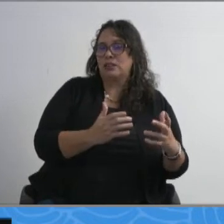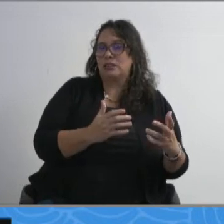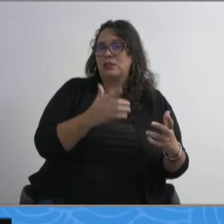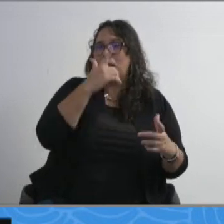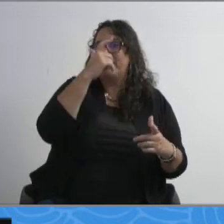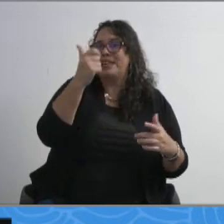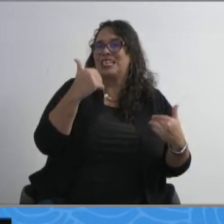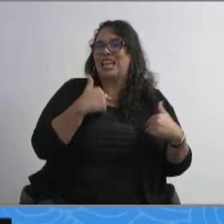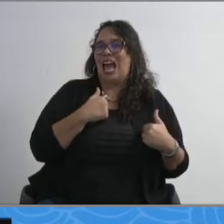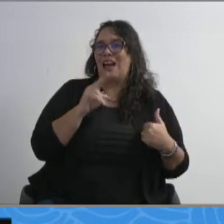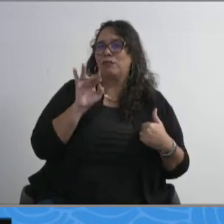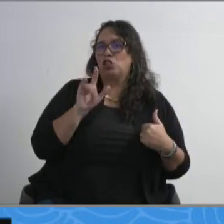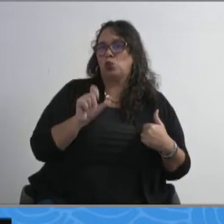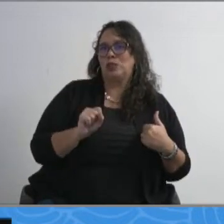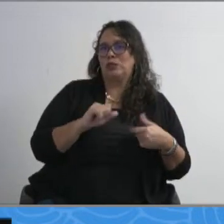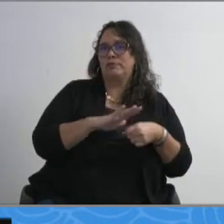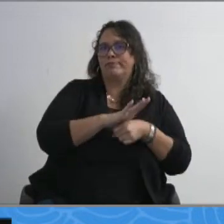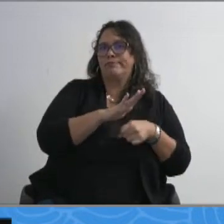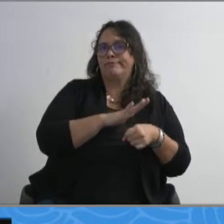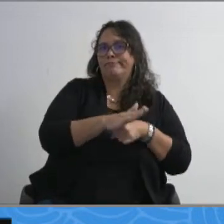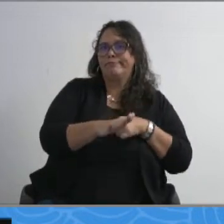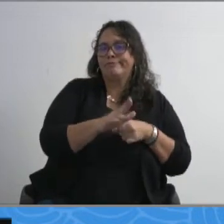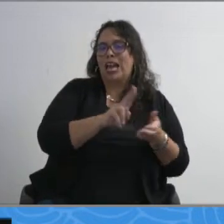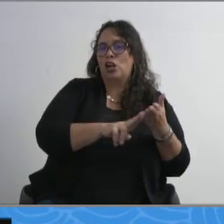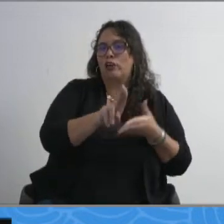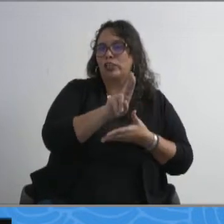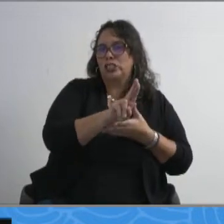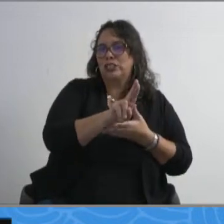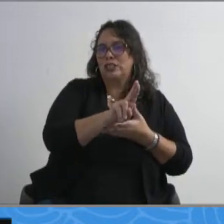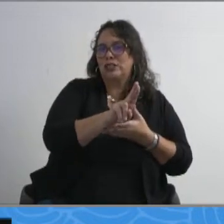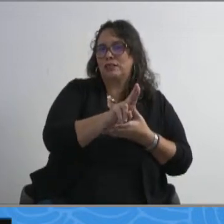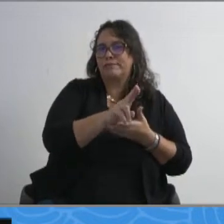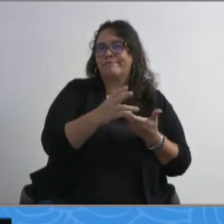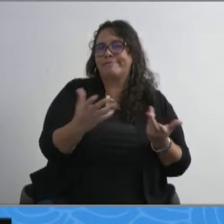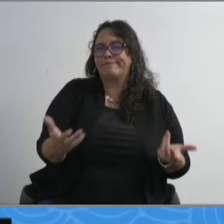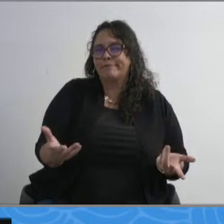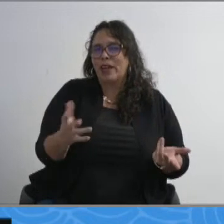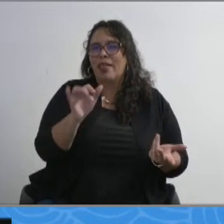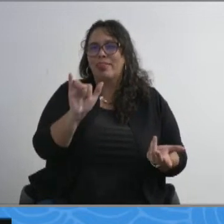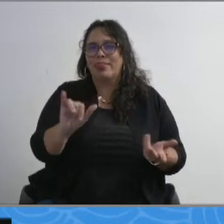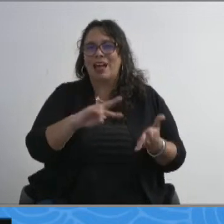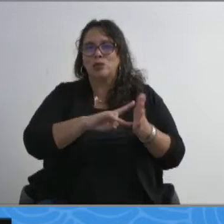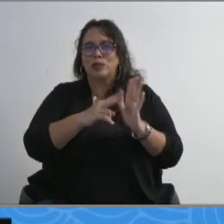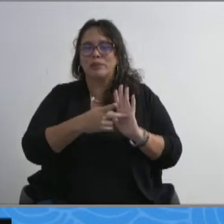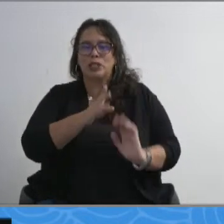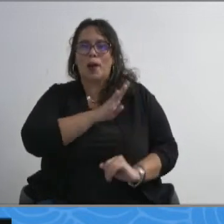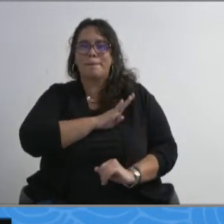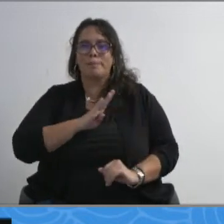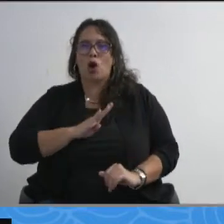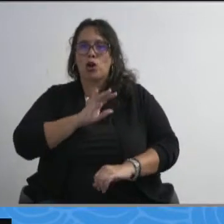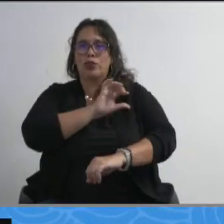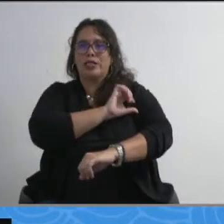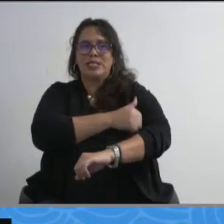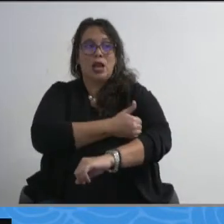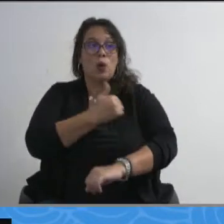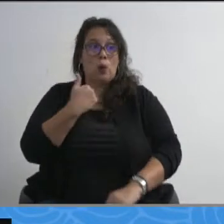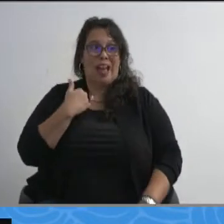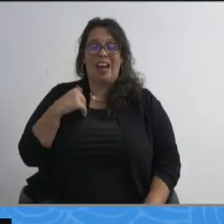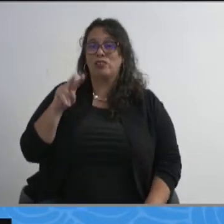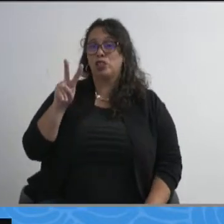that I took in the university. So, that's what a board of authorization is. And you'll see that we have 231 teachers